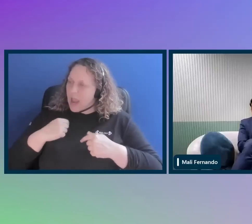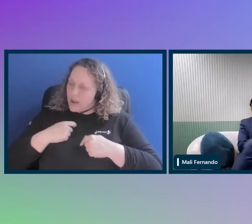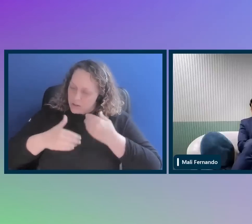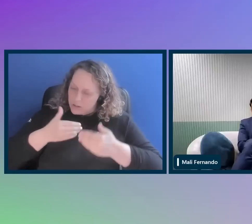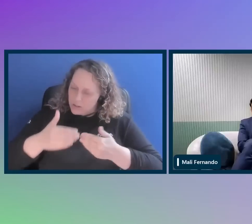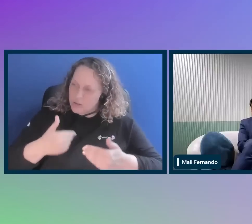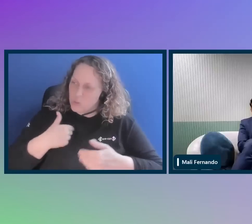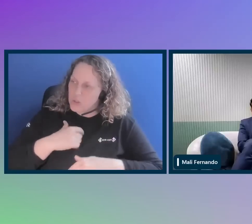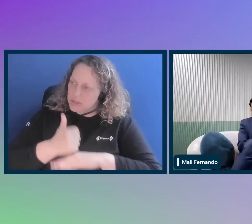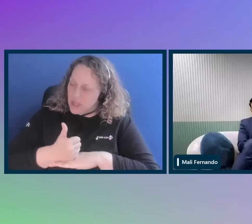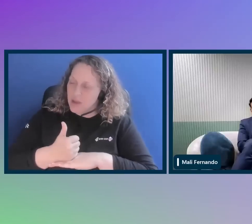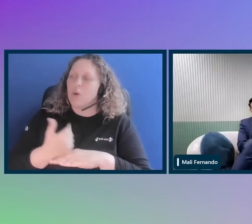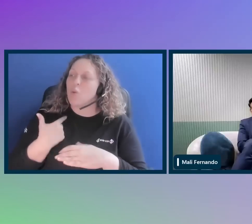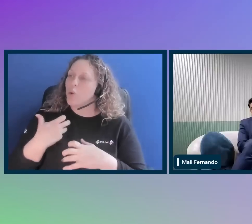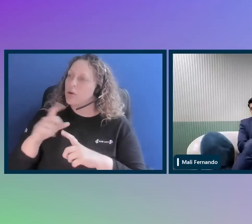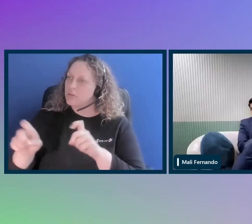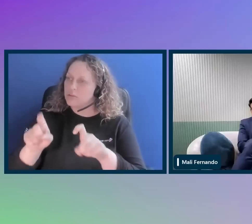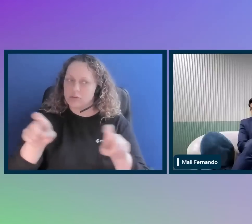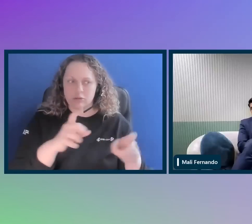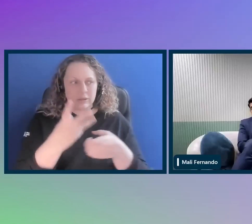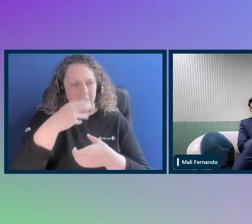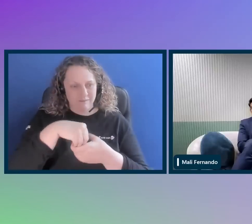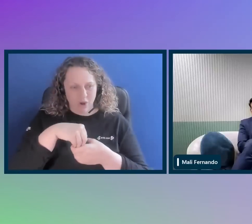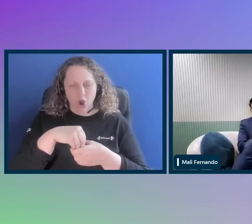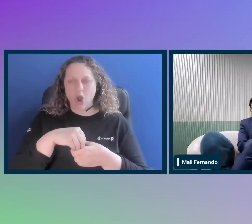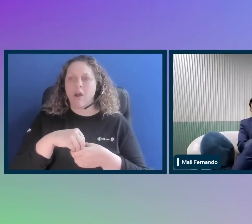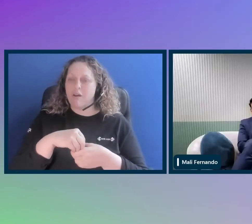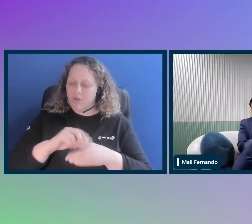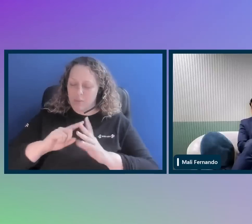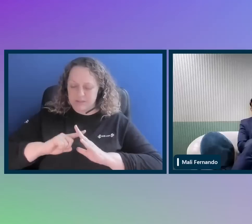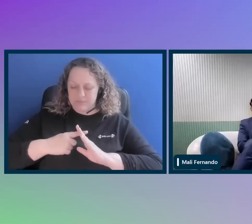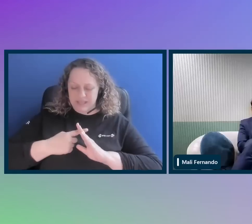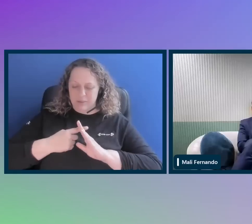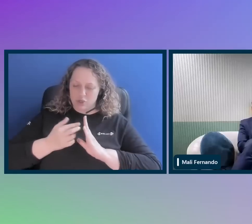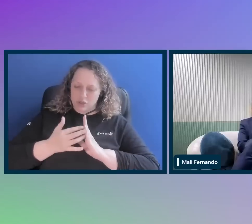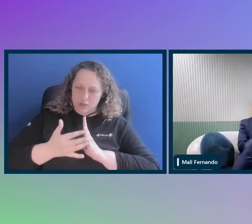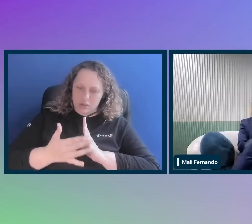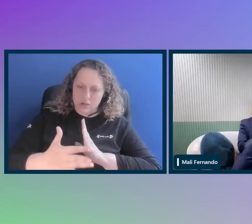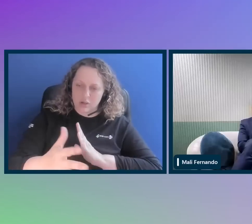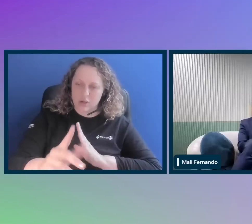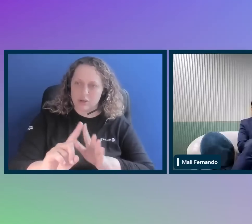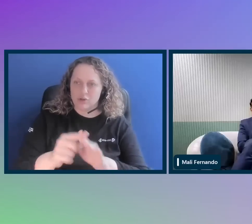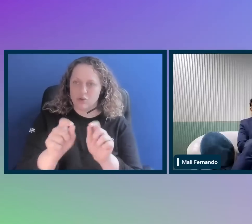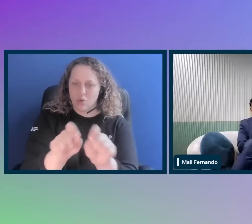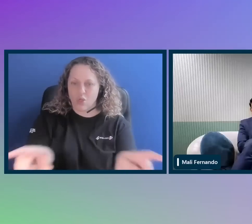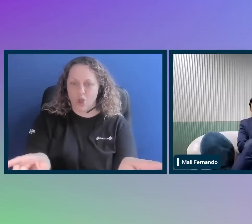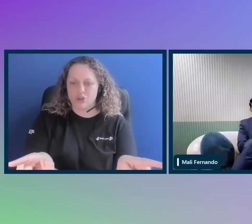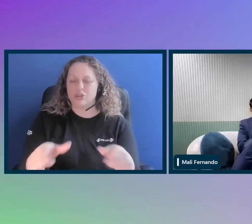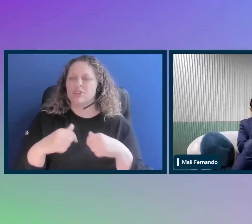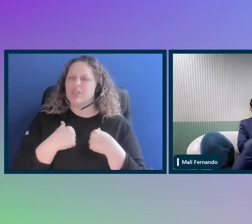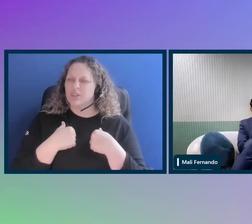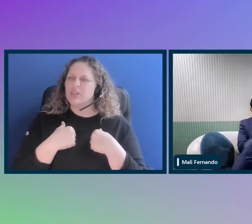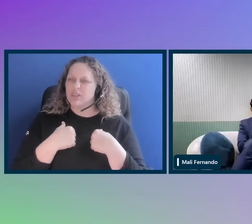and we make sure they're involved right away from inception to launch. So for us, regulatory obligations are great.